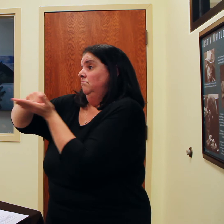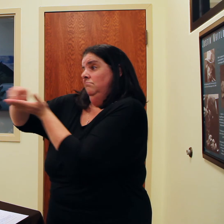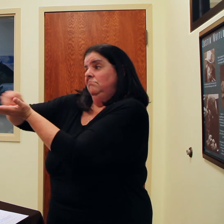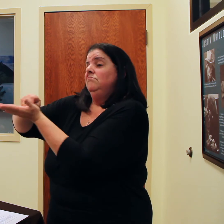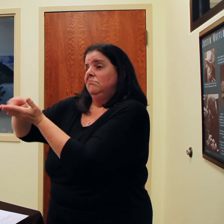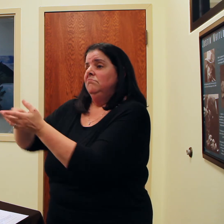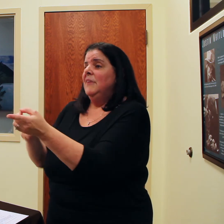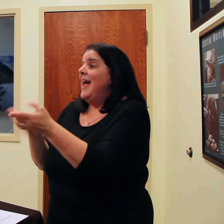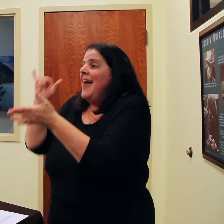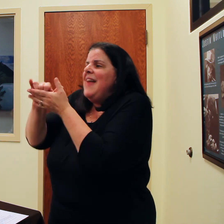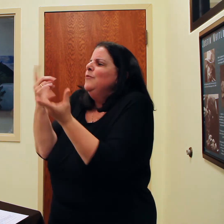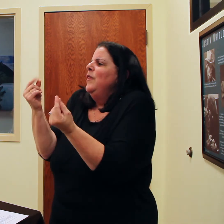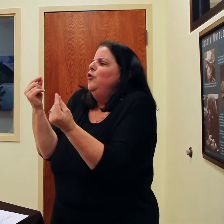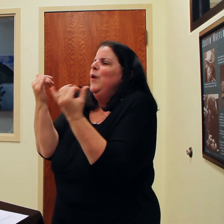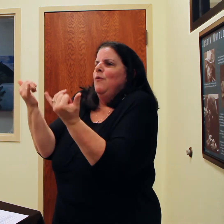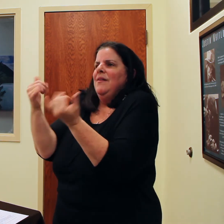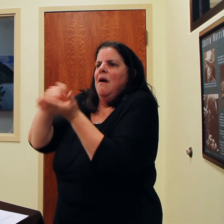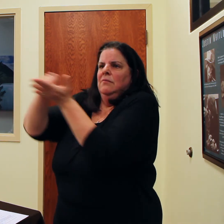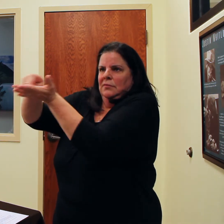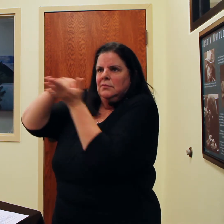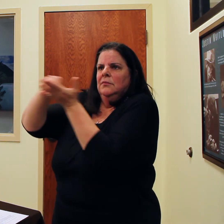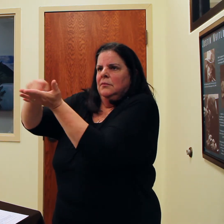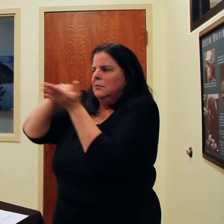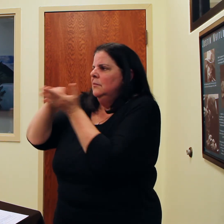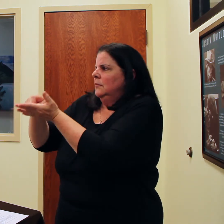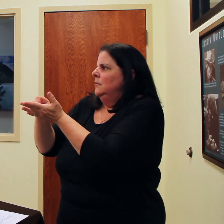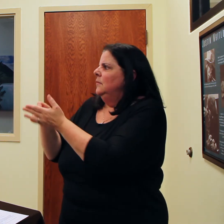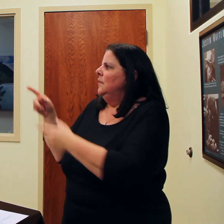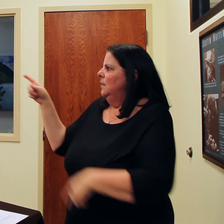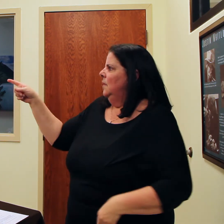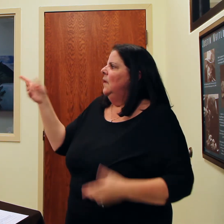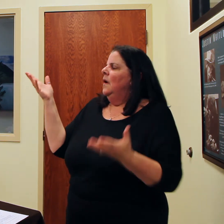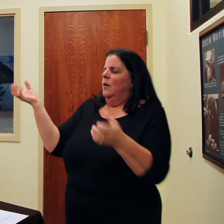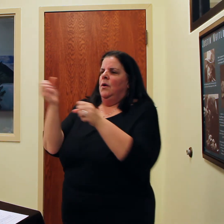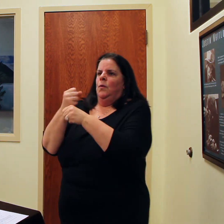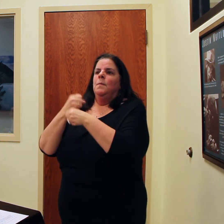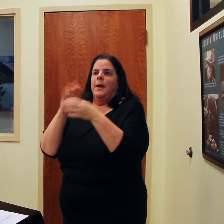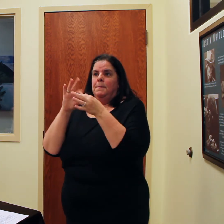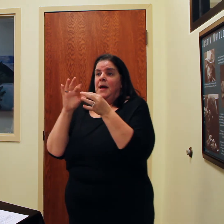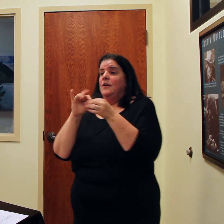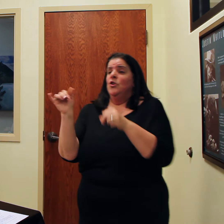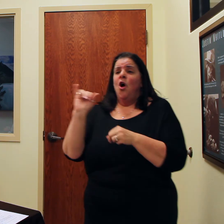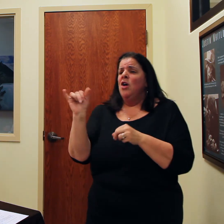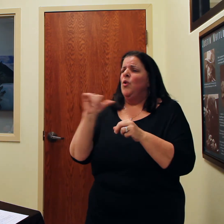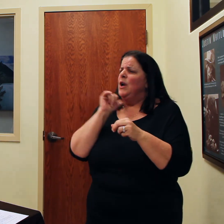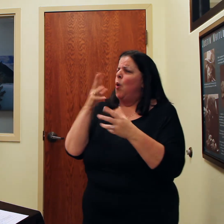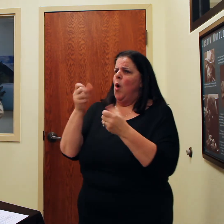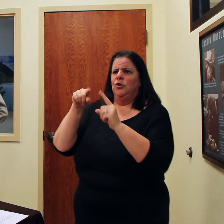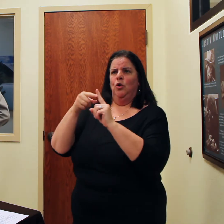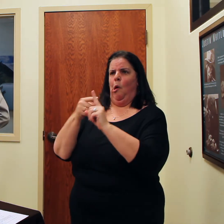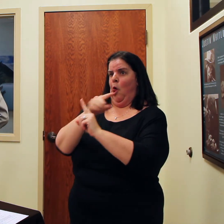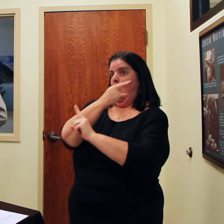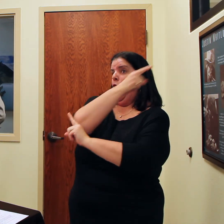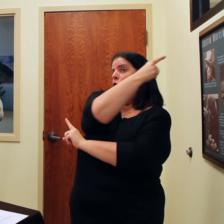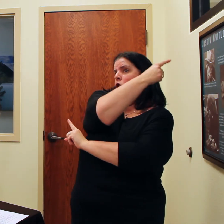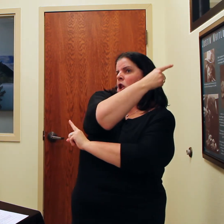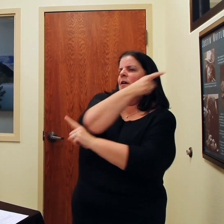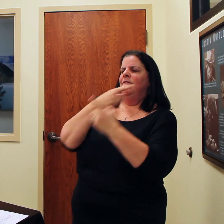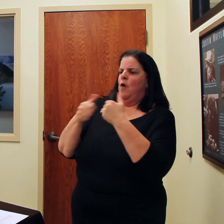[Voiceover] That's what they're doing right now. I just want to make mention, too, I don't want to stray too, too far off the topic from text to 911.